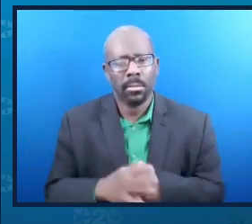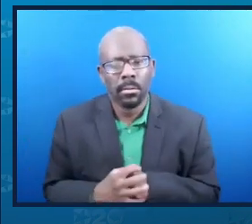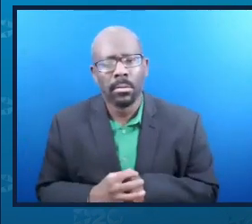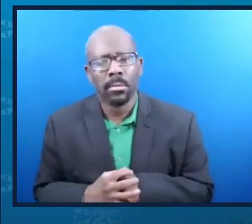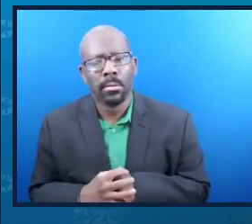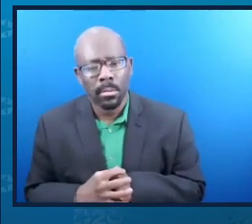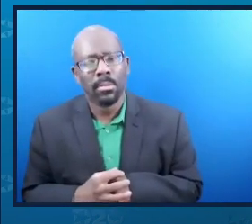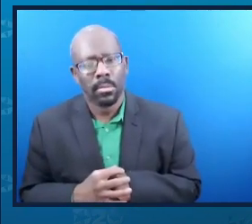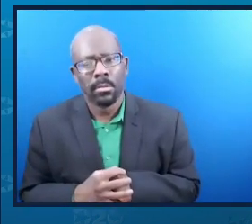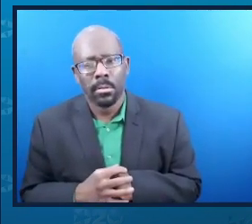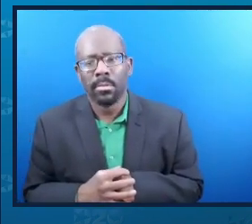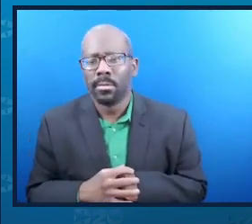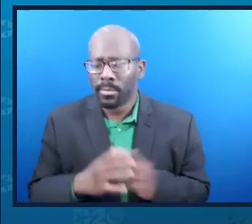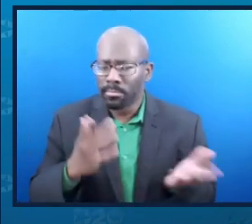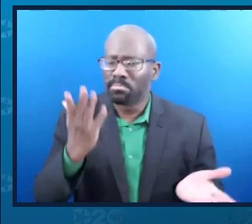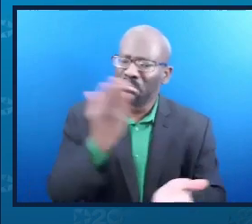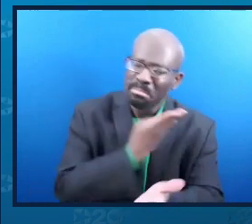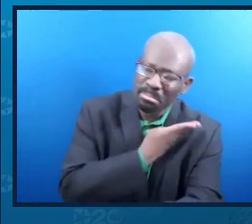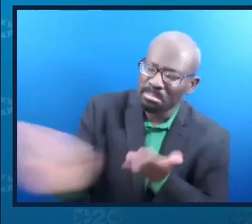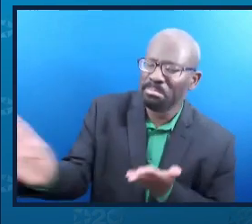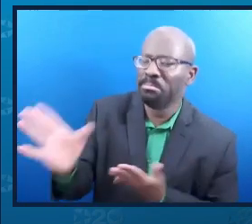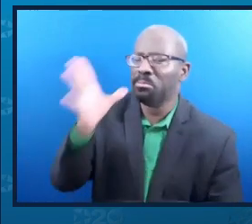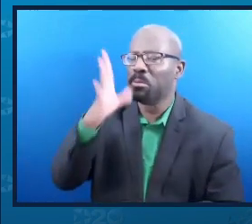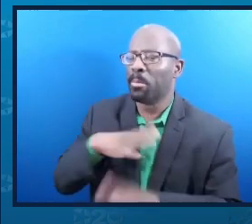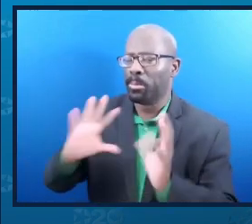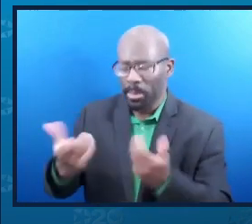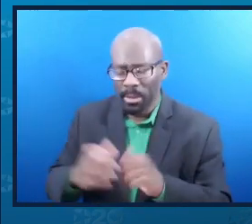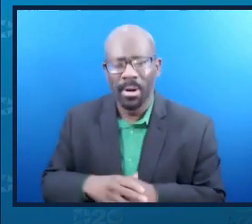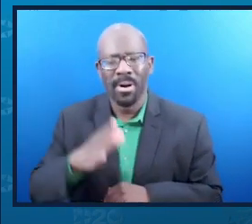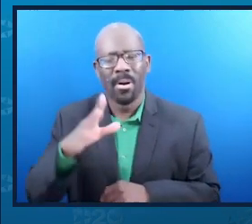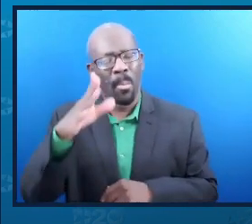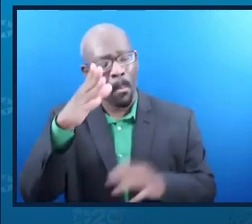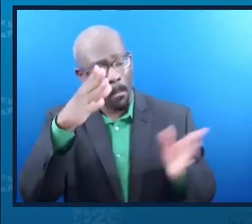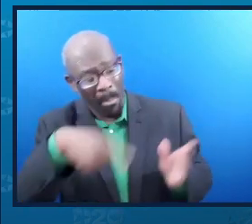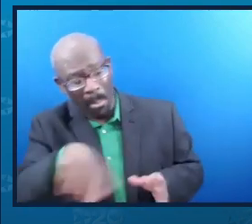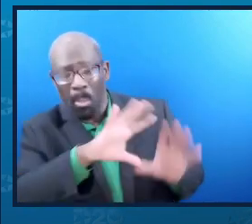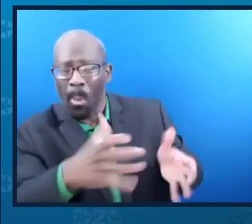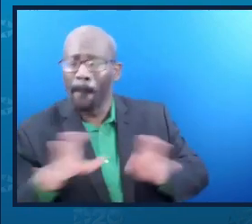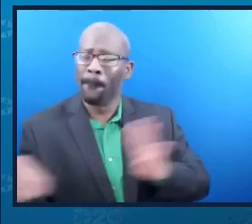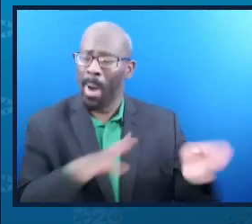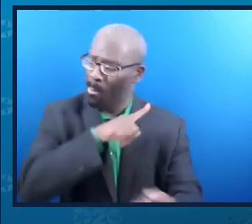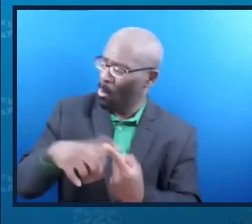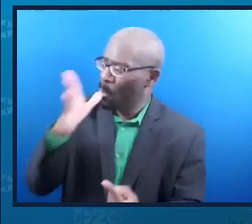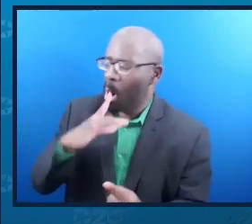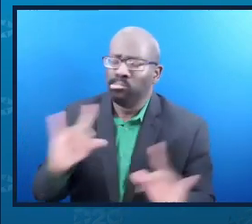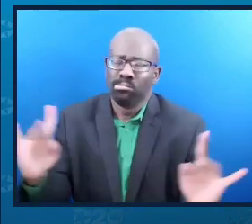DISRESPECT WHERE IT NOON THE POLICIES TOWARD THE HEALTH AND THE RIGHTS NOT JUST HIS CONDUCT.